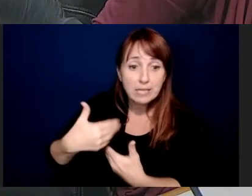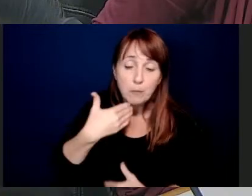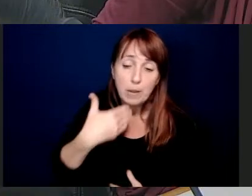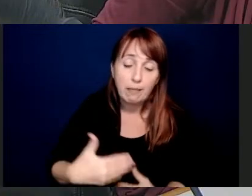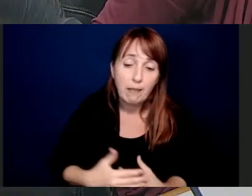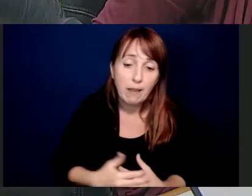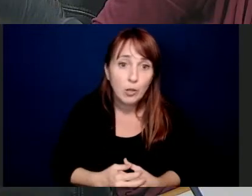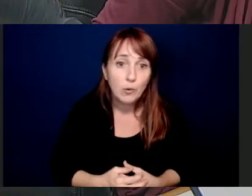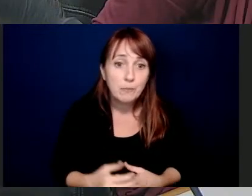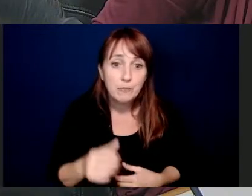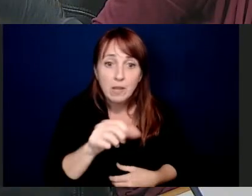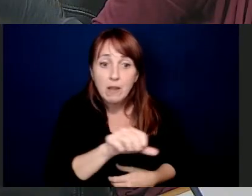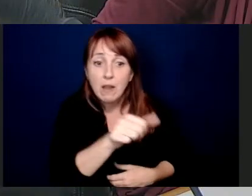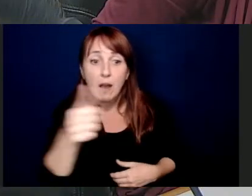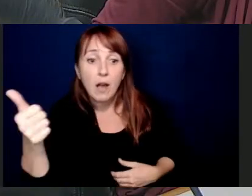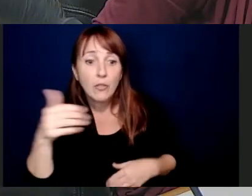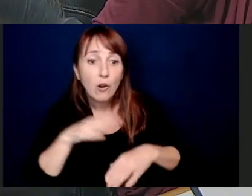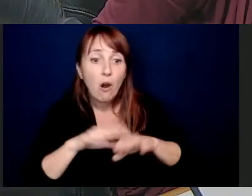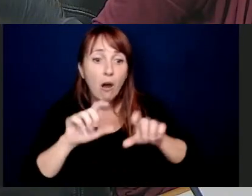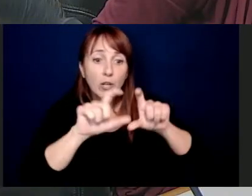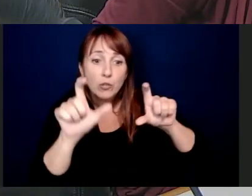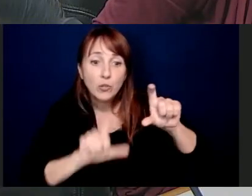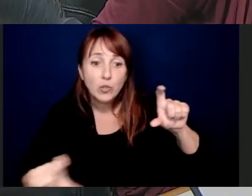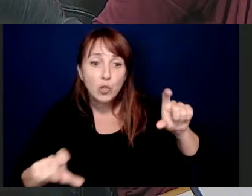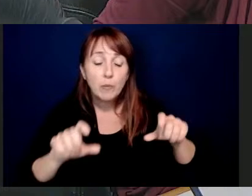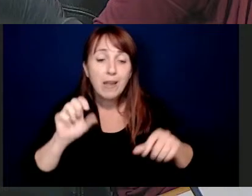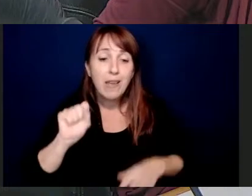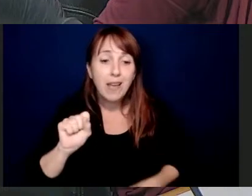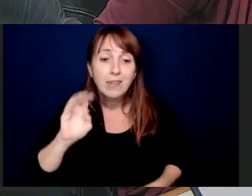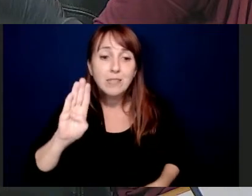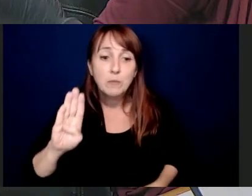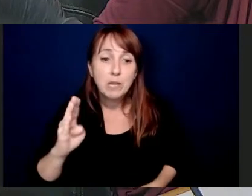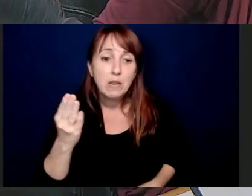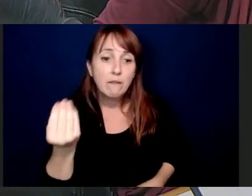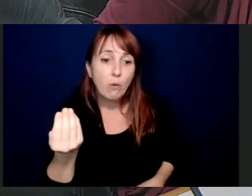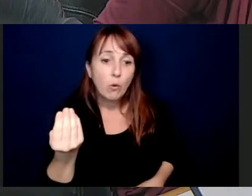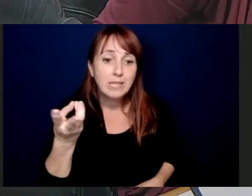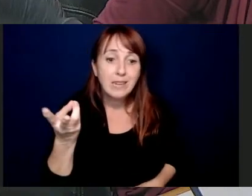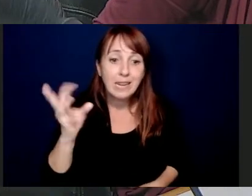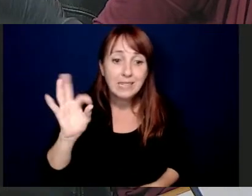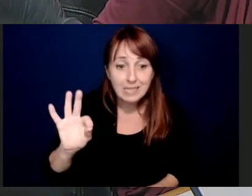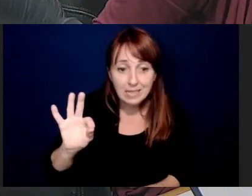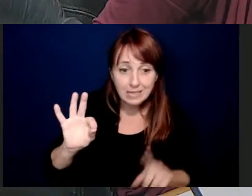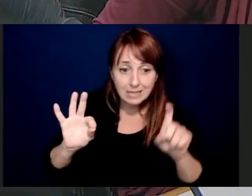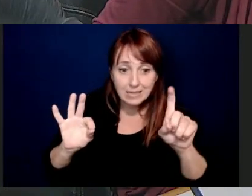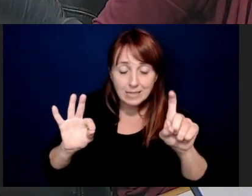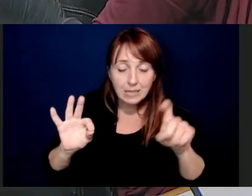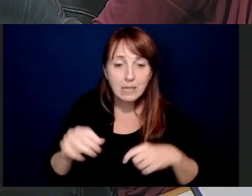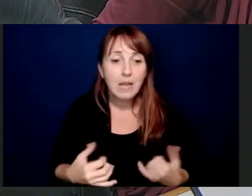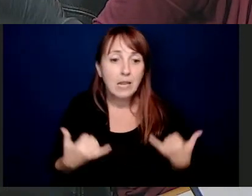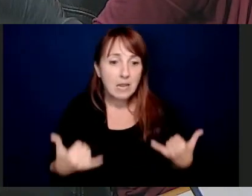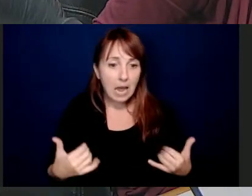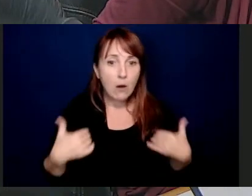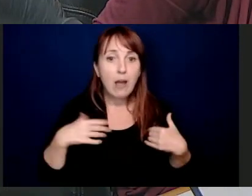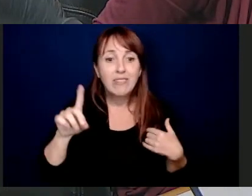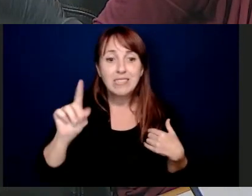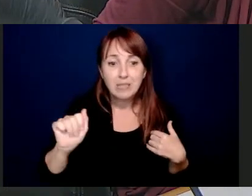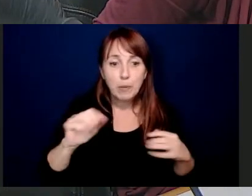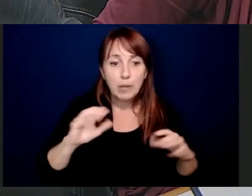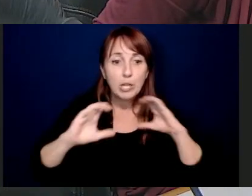Okay, anybody else on Zoom on SB 1496? Okay, now we have disability communications access